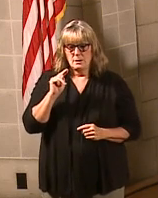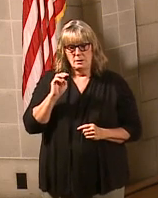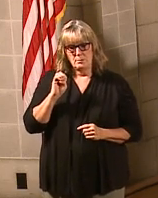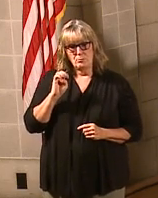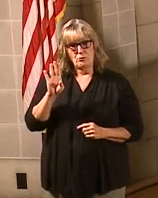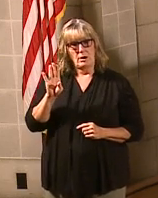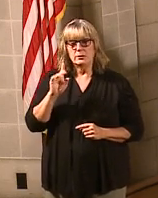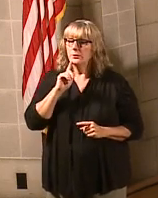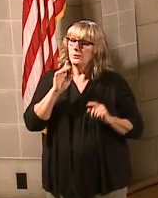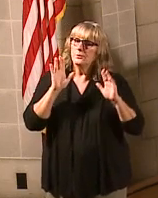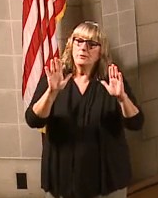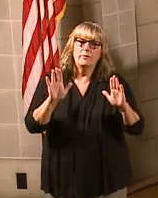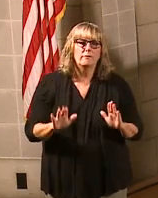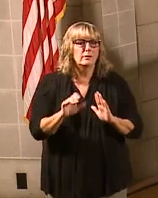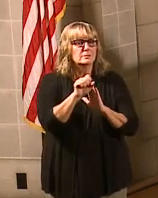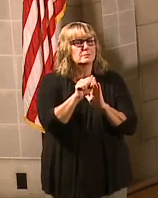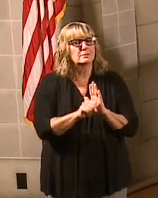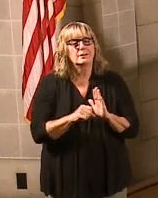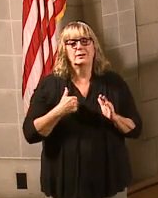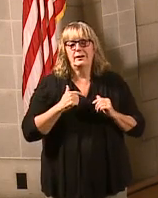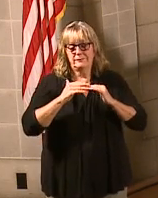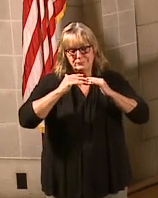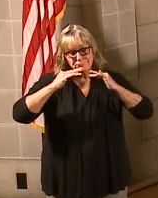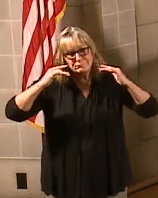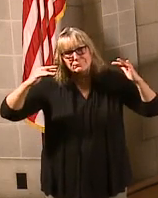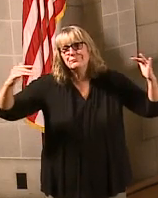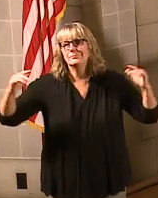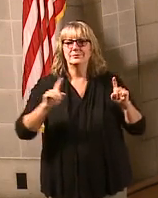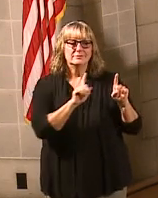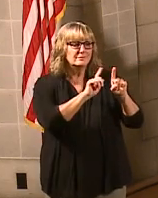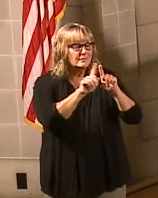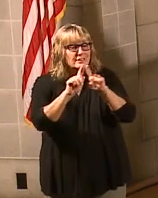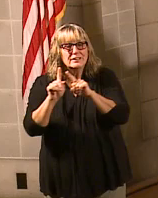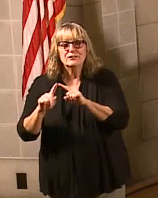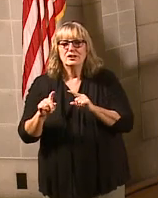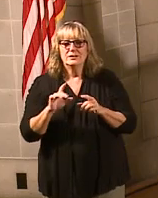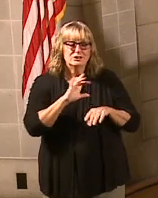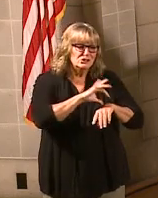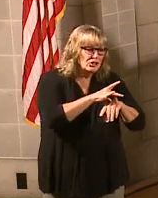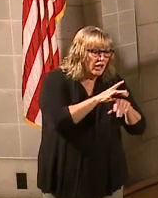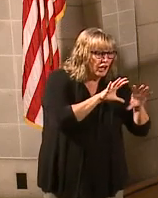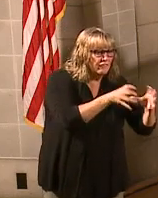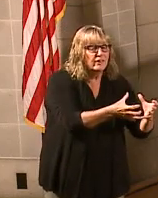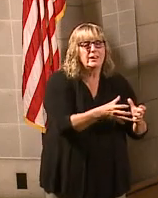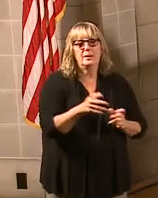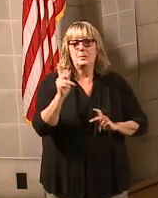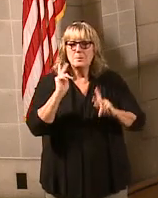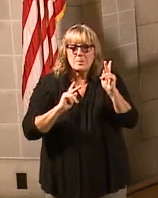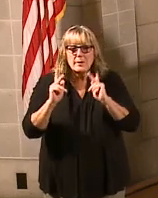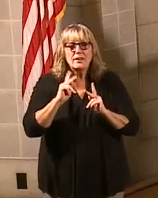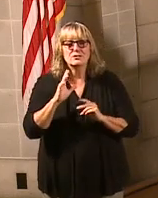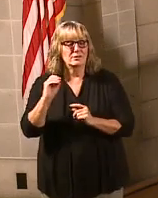HOSPITAL STATUS AND THE STATE TRANSFER CENTER.